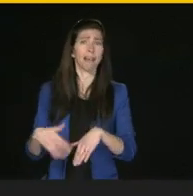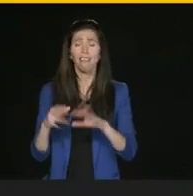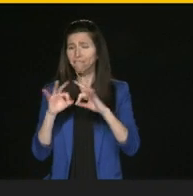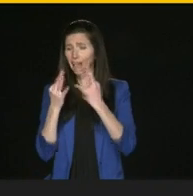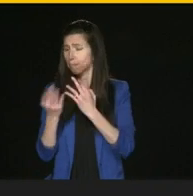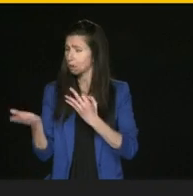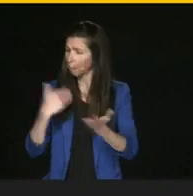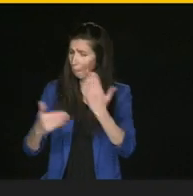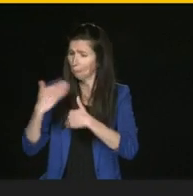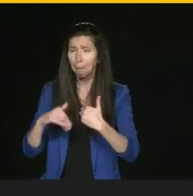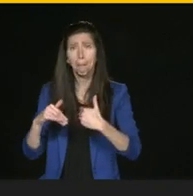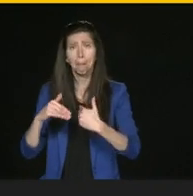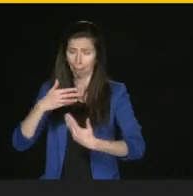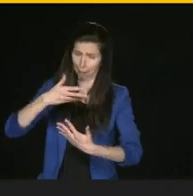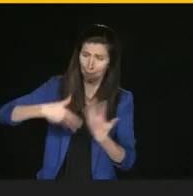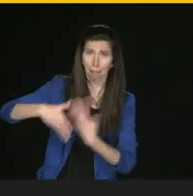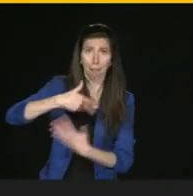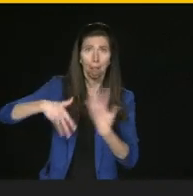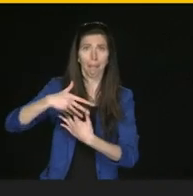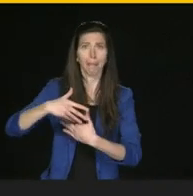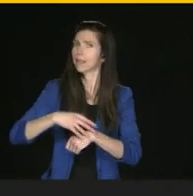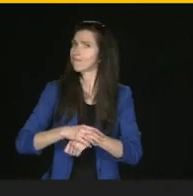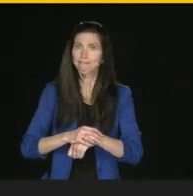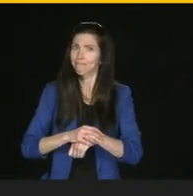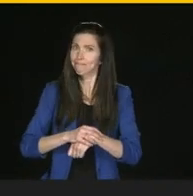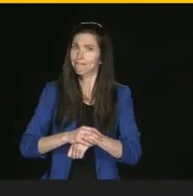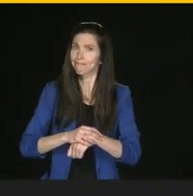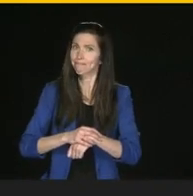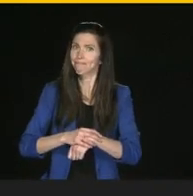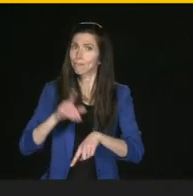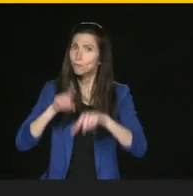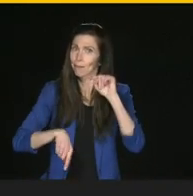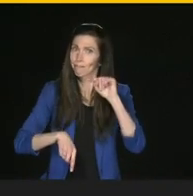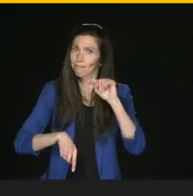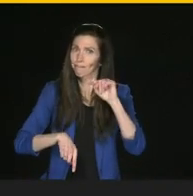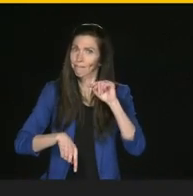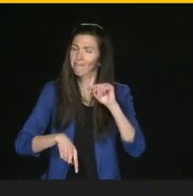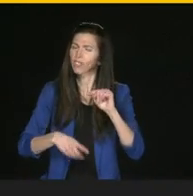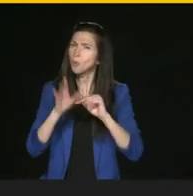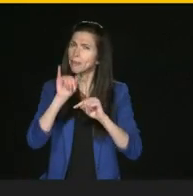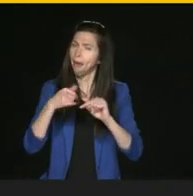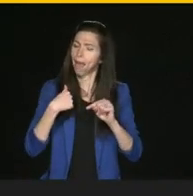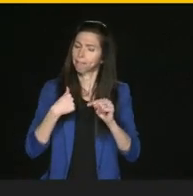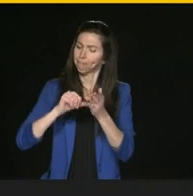WE CAN START GETTING TOGETHER AGAIN. NO.